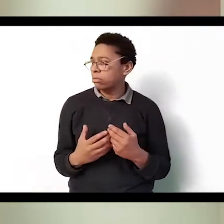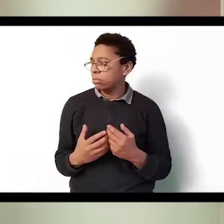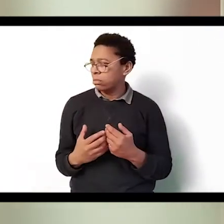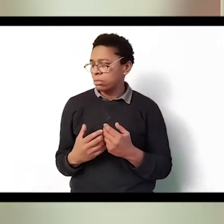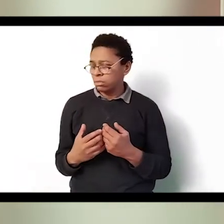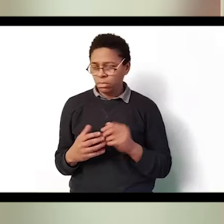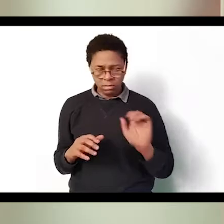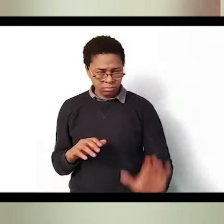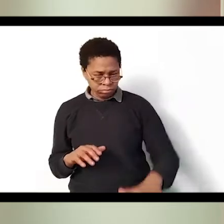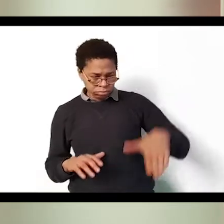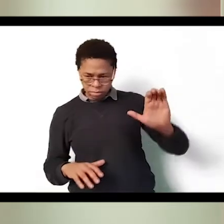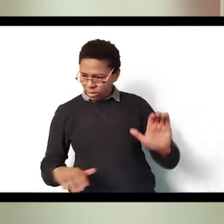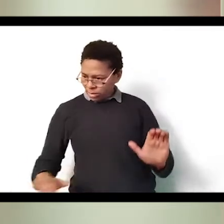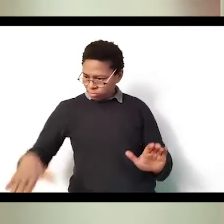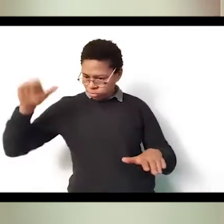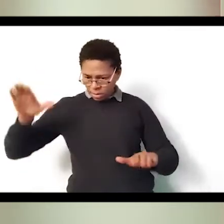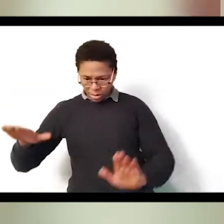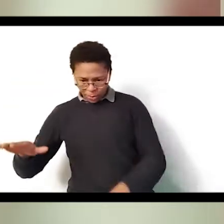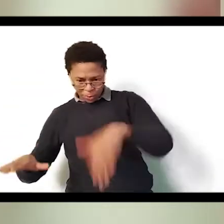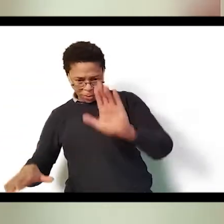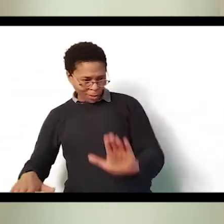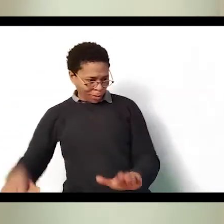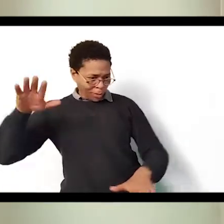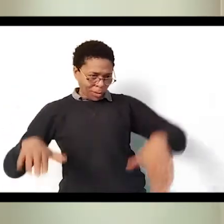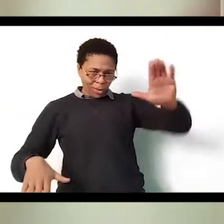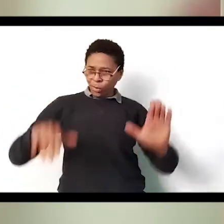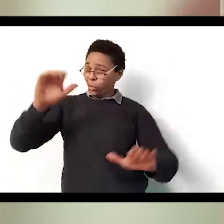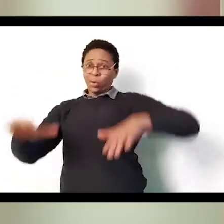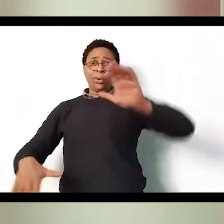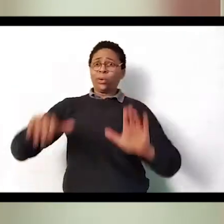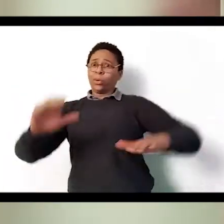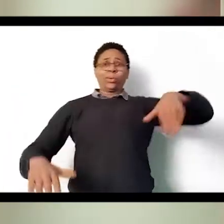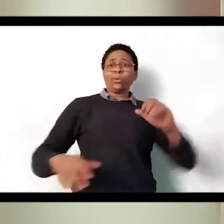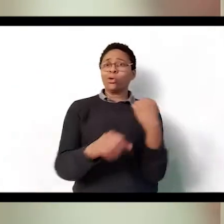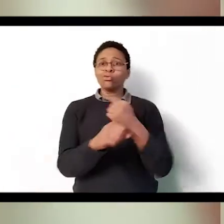Now grandchildren have sprouted into a universal crop.